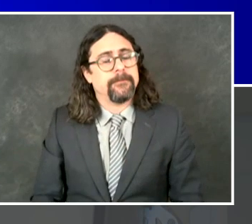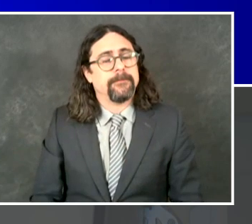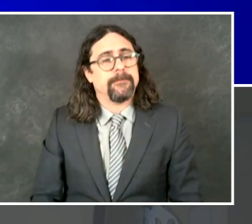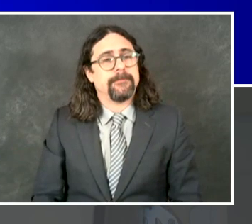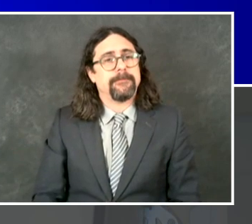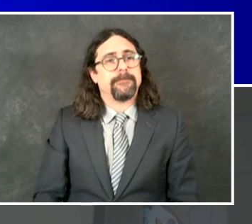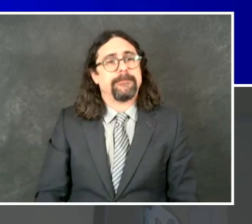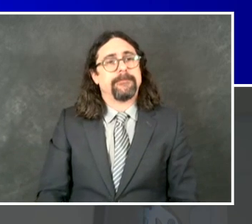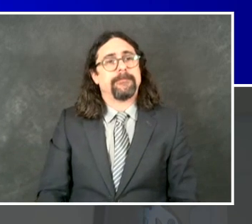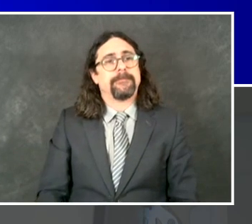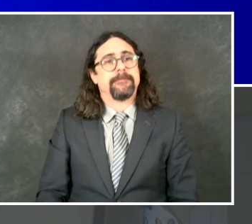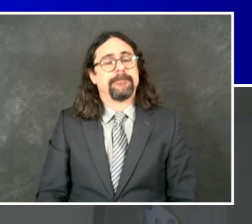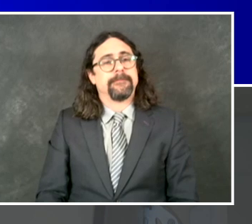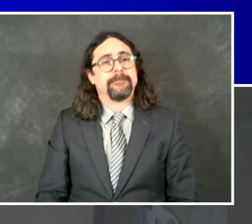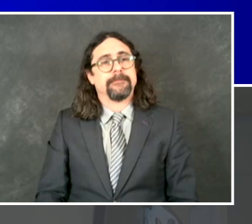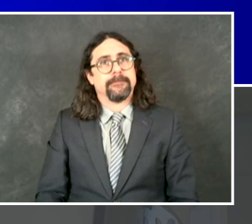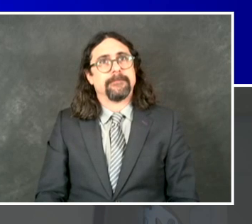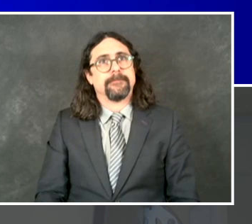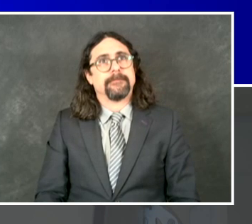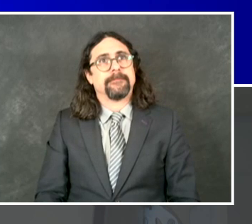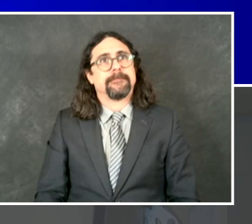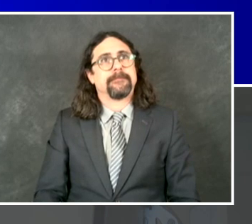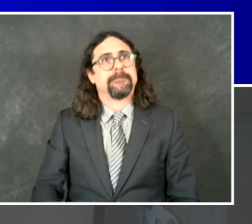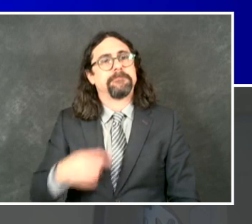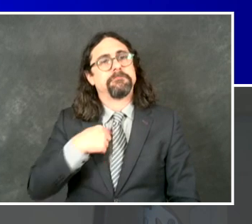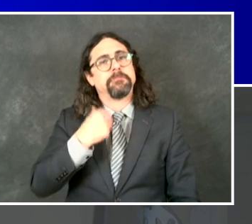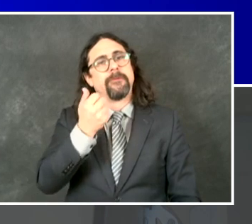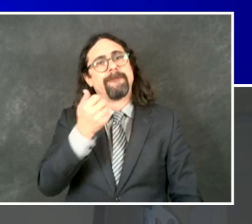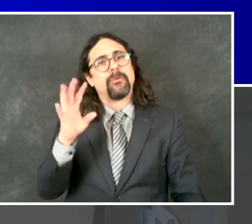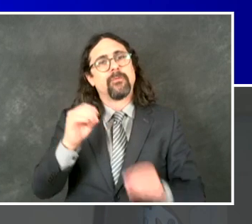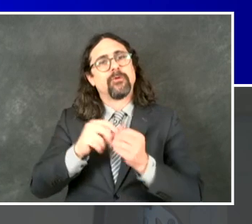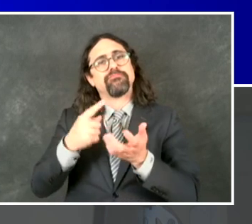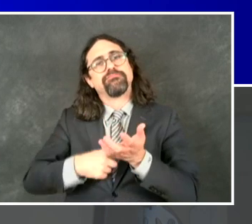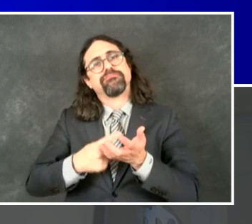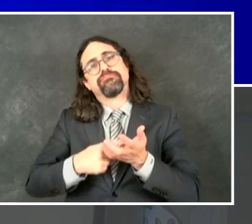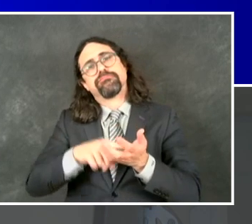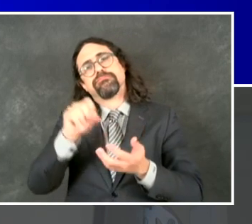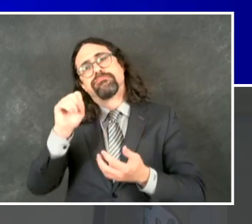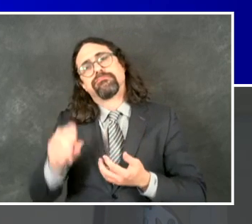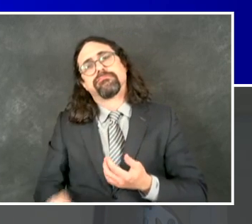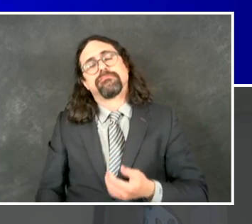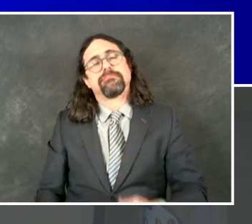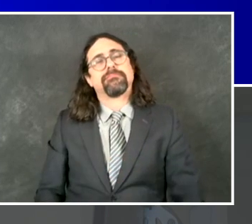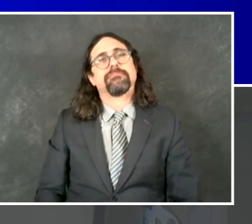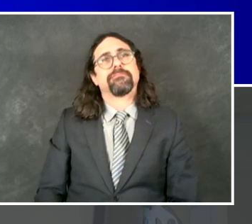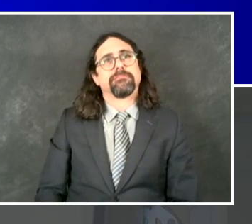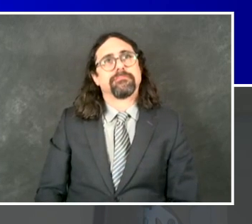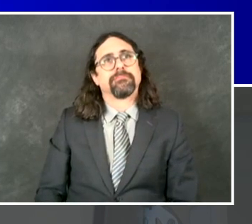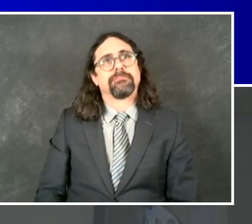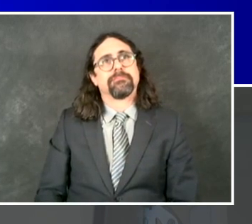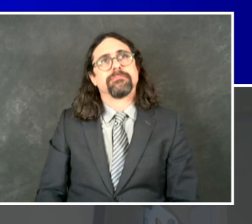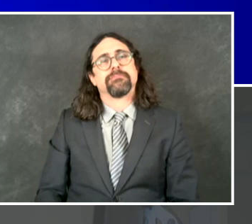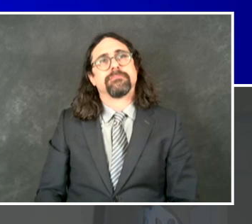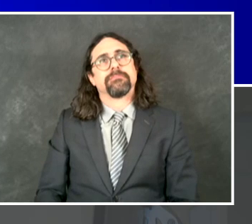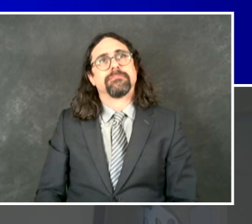THIS CITY. LET ME SWTICHTO A COUPLE OF OTHER IMPORTANT TOPICS BEFORE I TALK